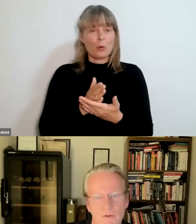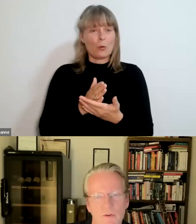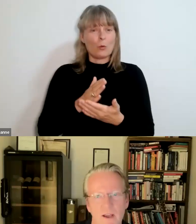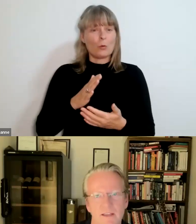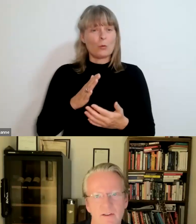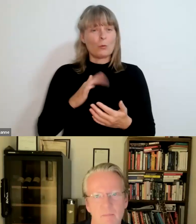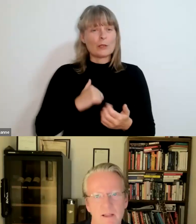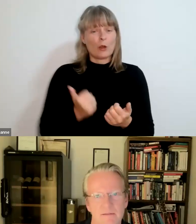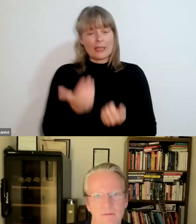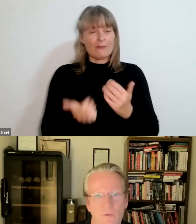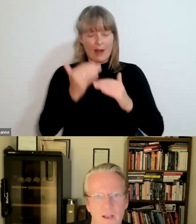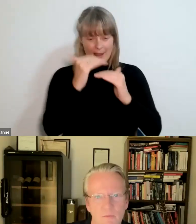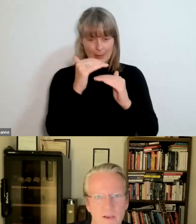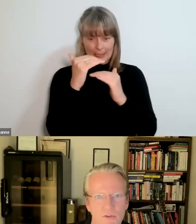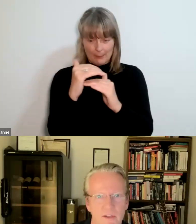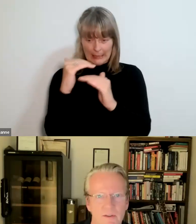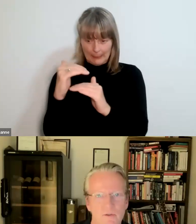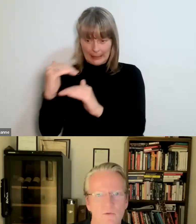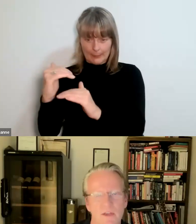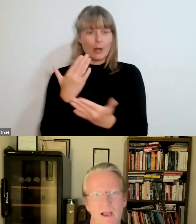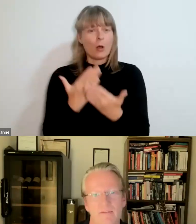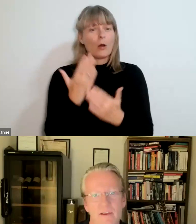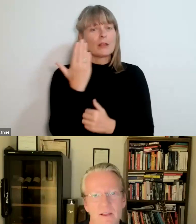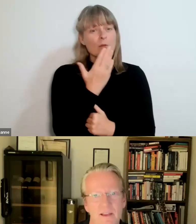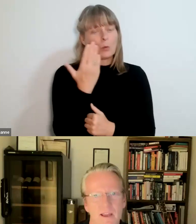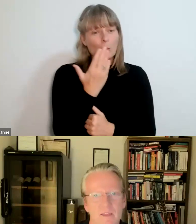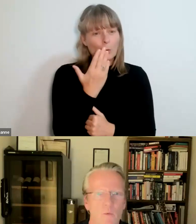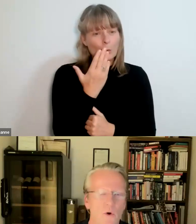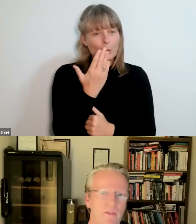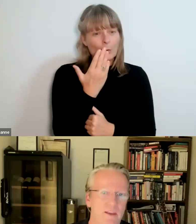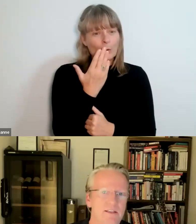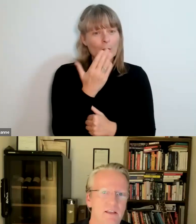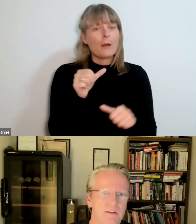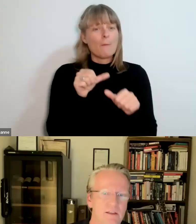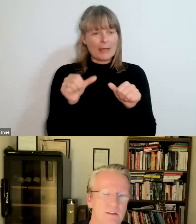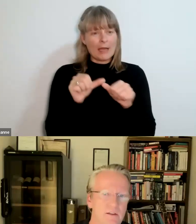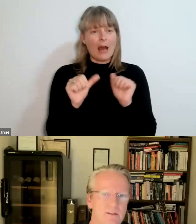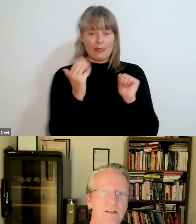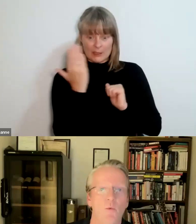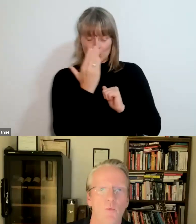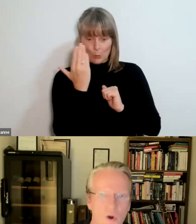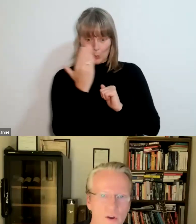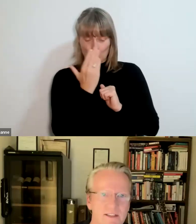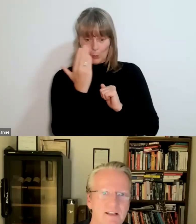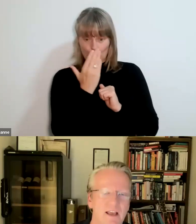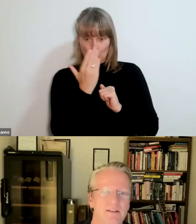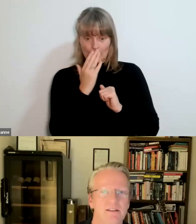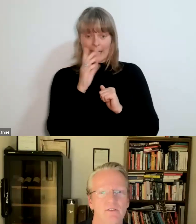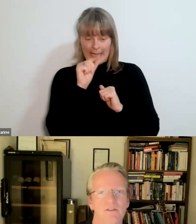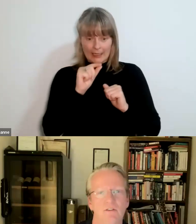, to make sure that we are not kind of limiting what the schools are doing into those criteria, by trying to make sure